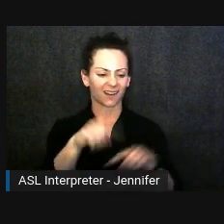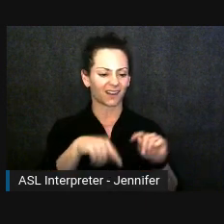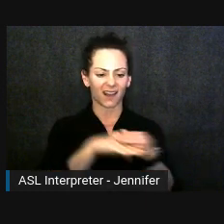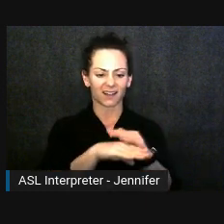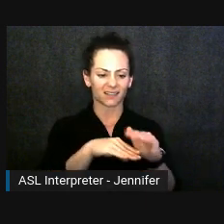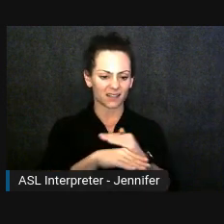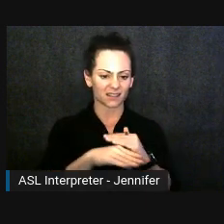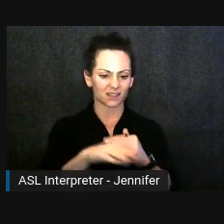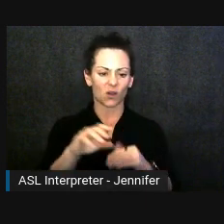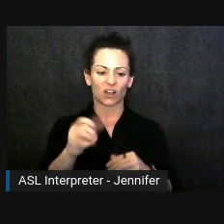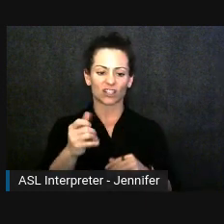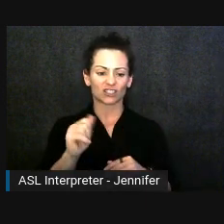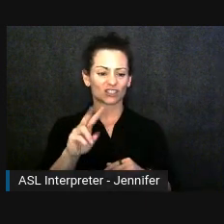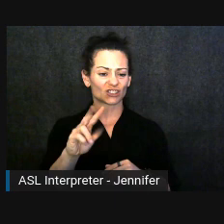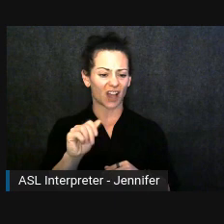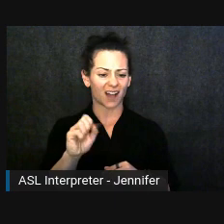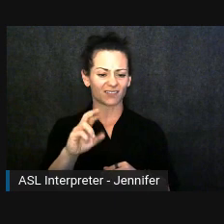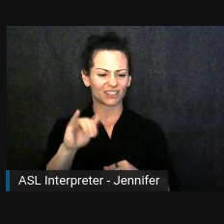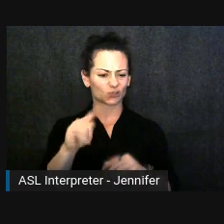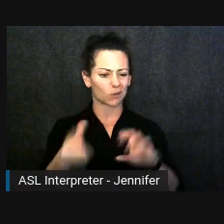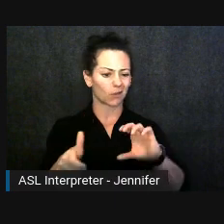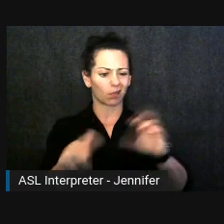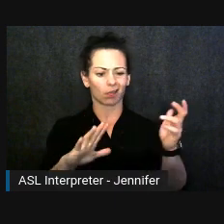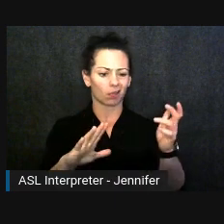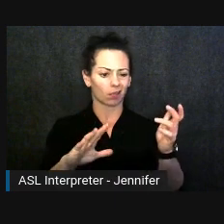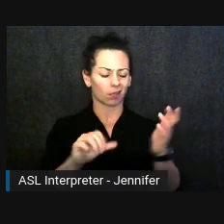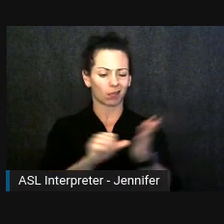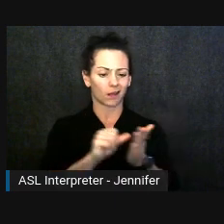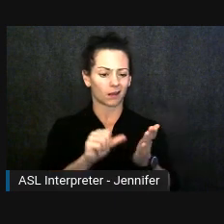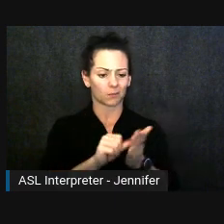We don't need APIs that don't spit out data